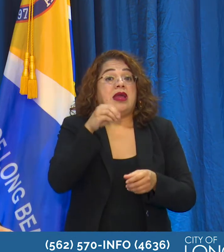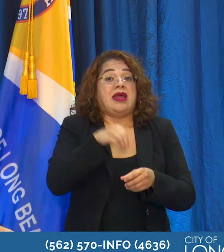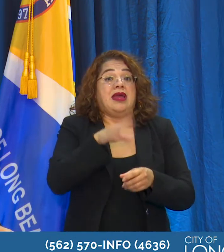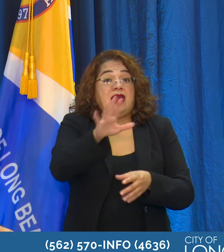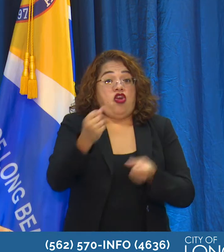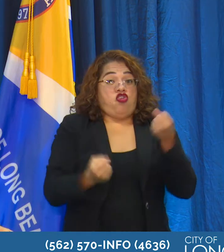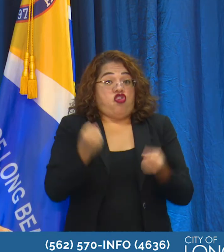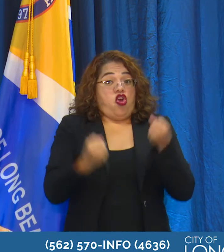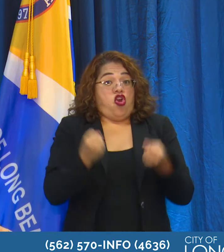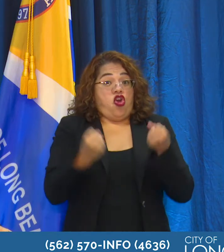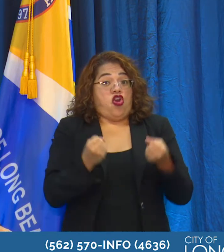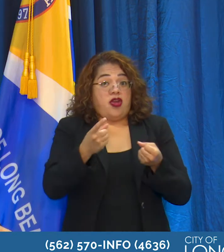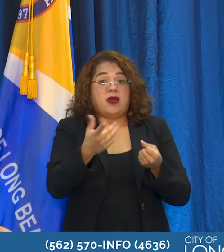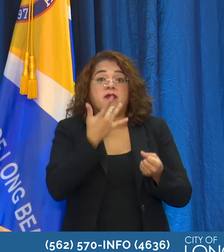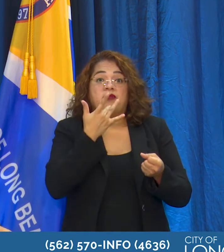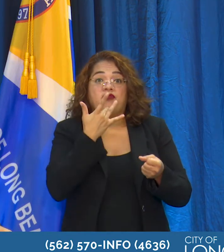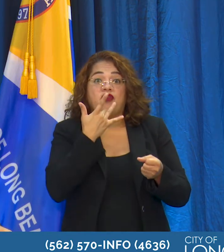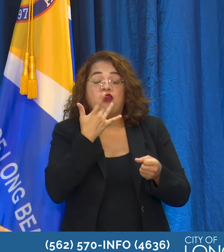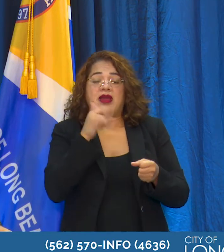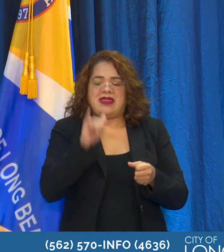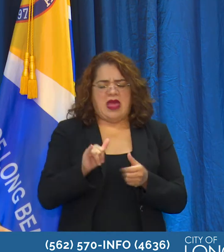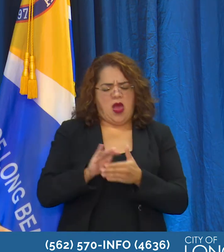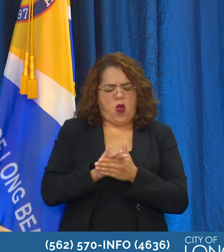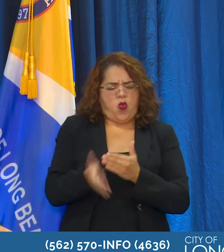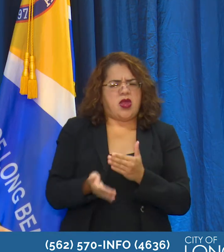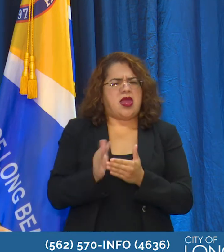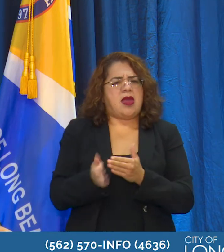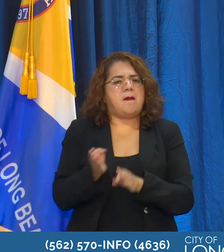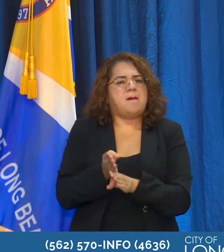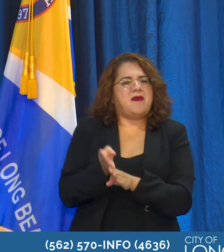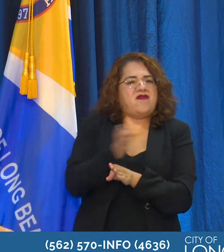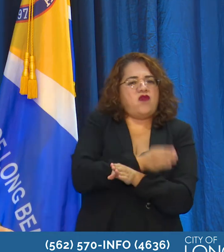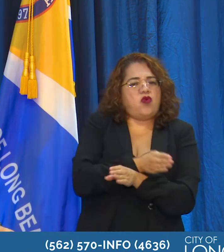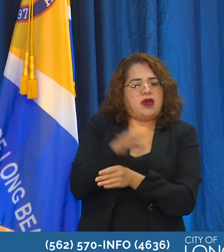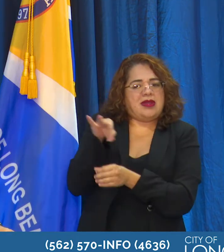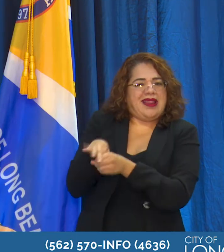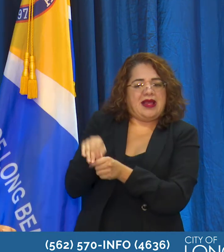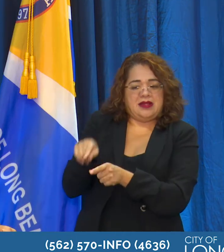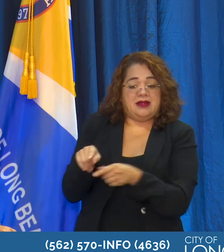So what we're gong to do is the weekend before the election, we're working with Cal State